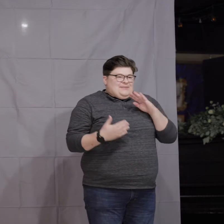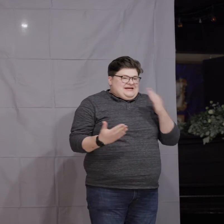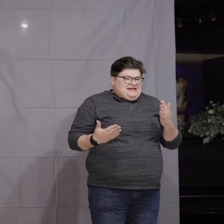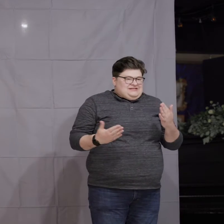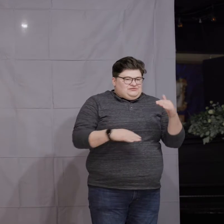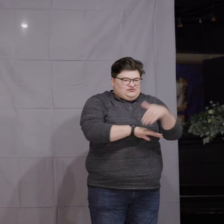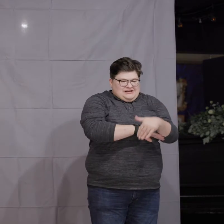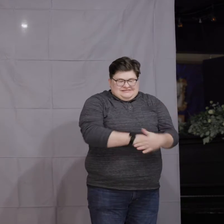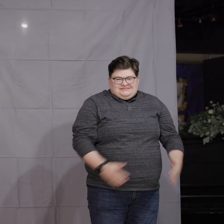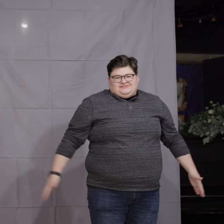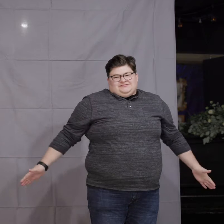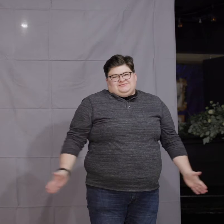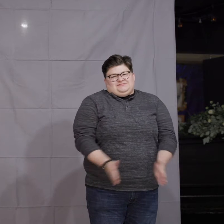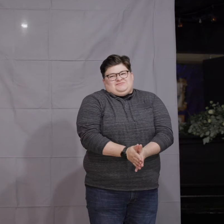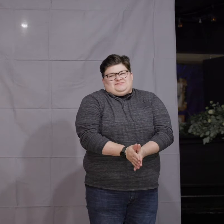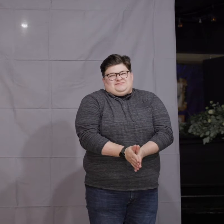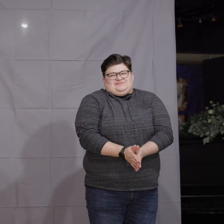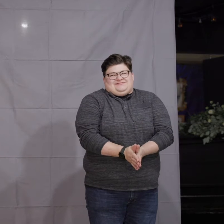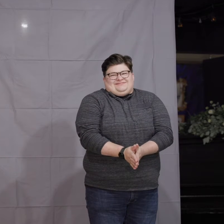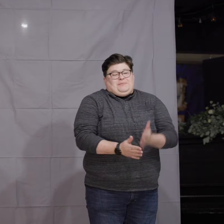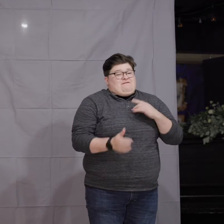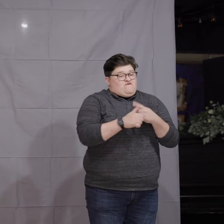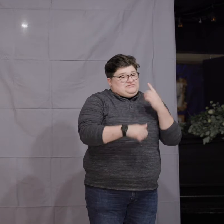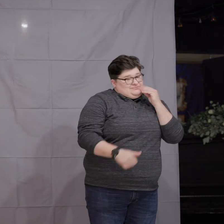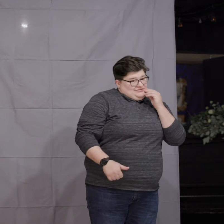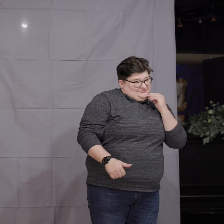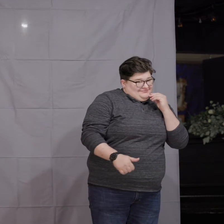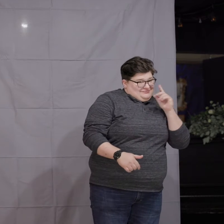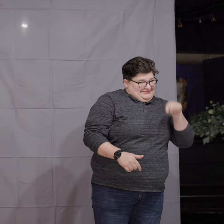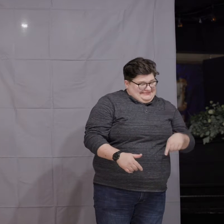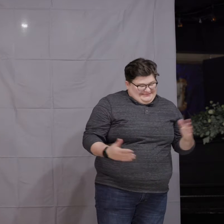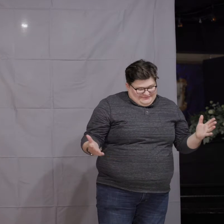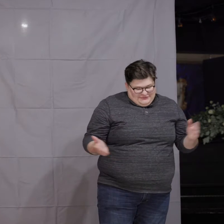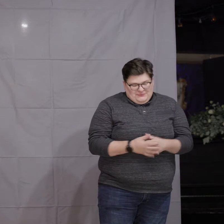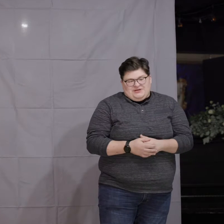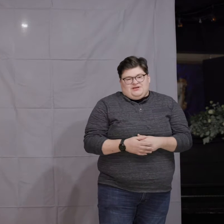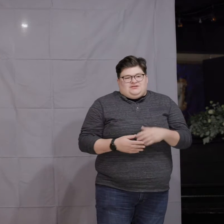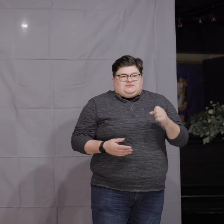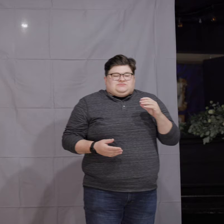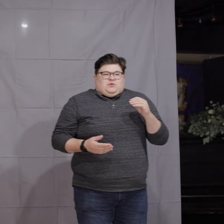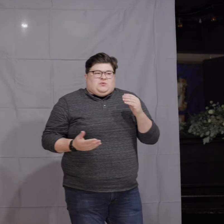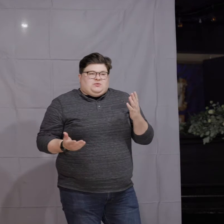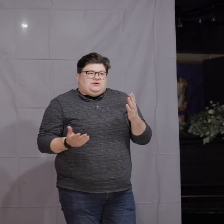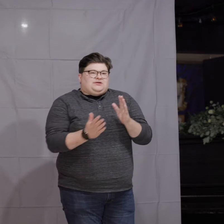Hello, everyone. I'm really happy to be here with you tonight. This is my first time getting up on stage for something like this.